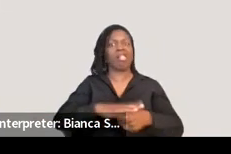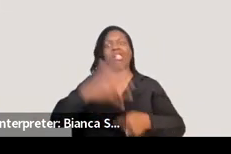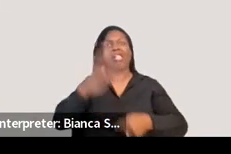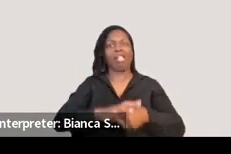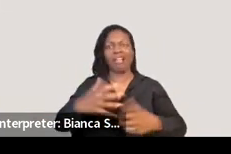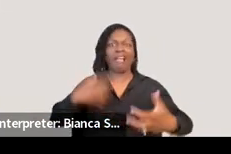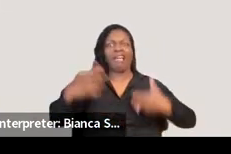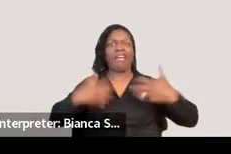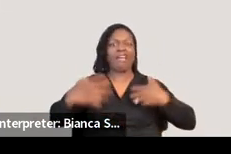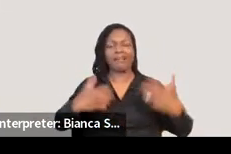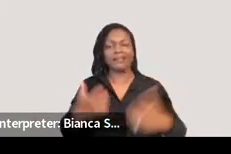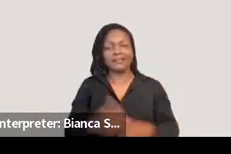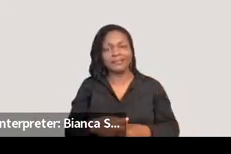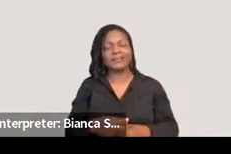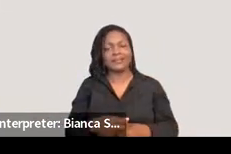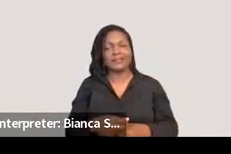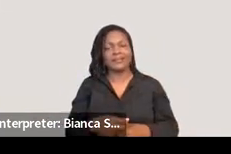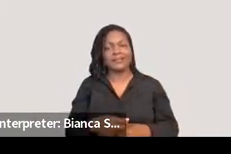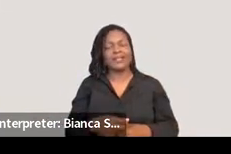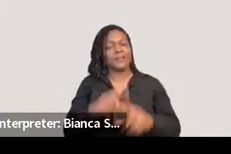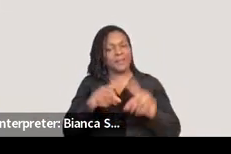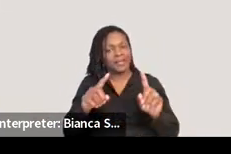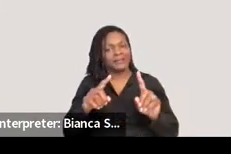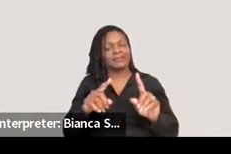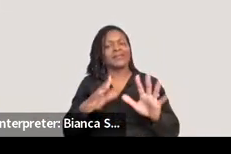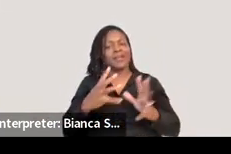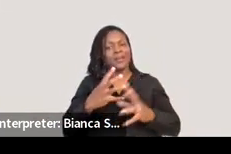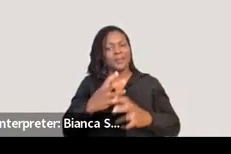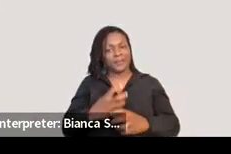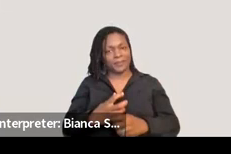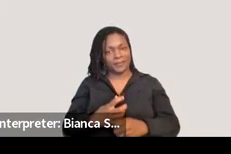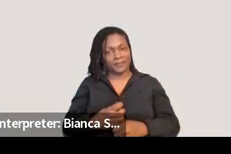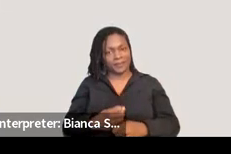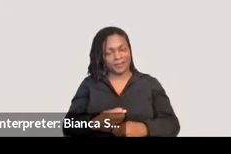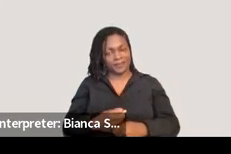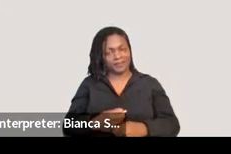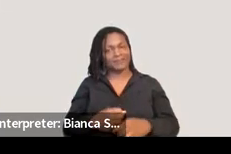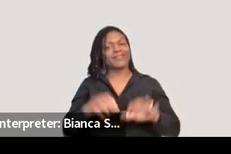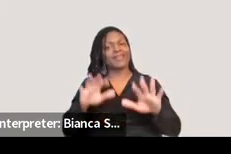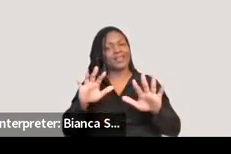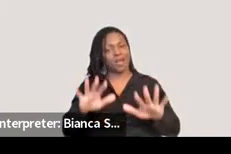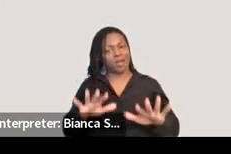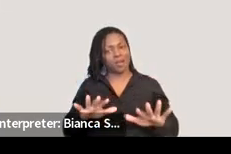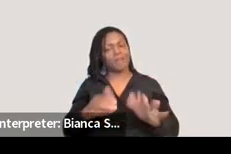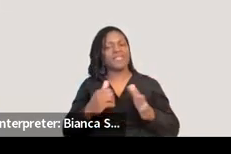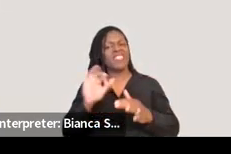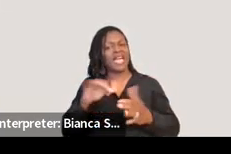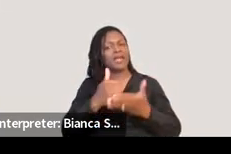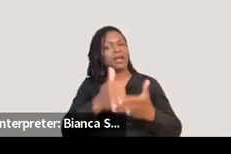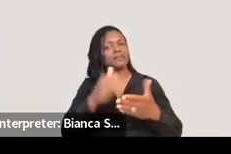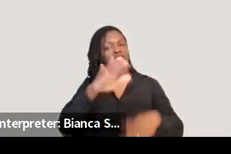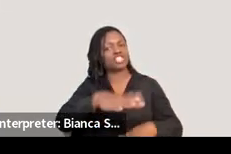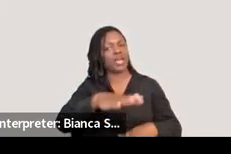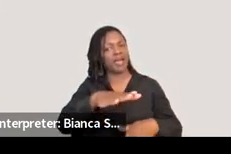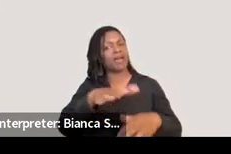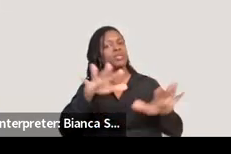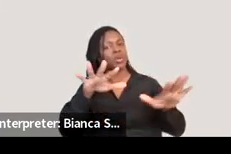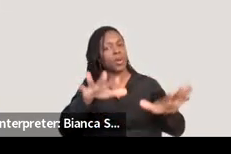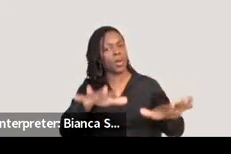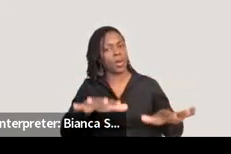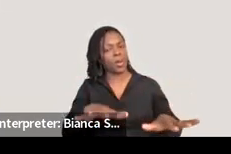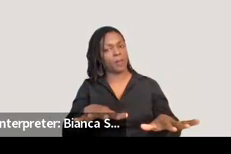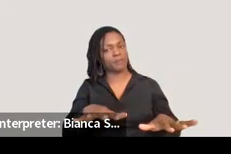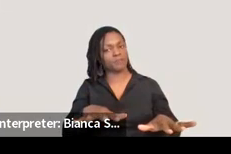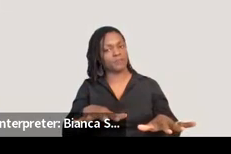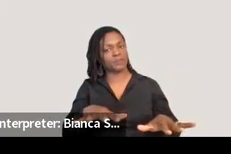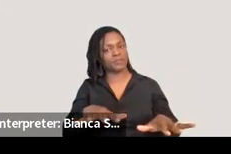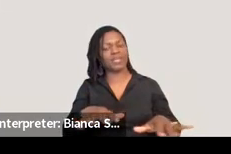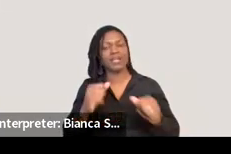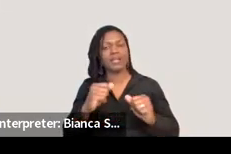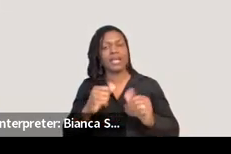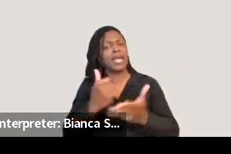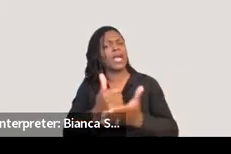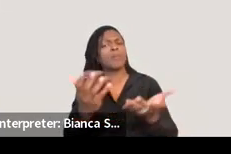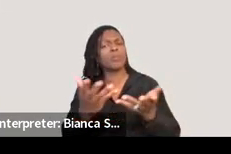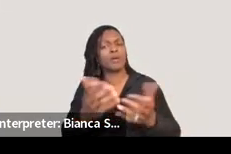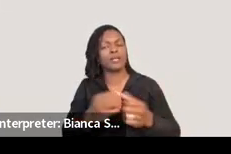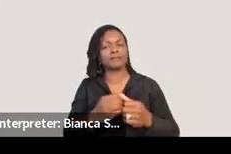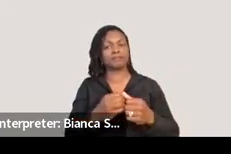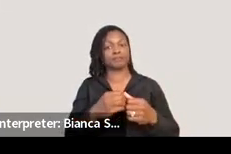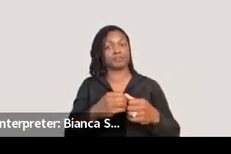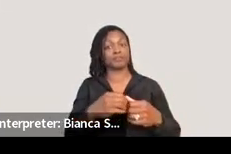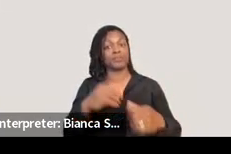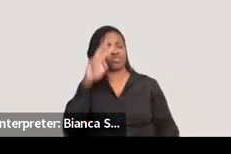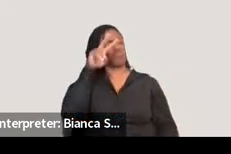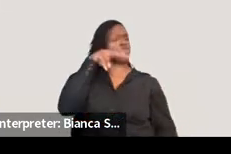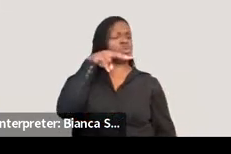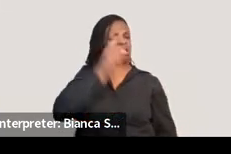And one way to do that is to be on their level, is important that you make good eye contact when trying to de-escalate a situation.